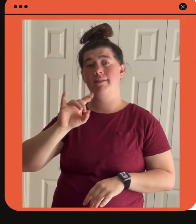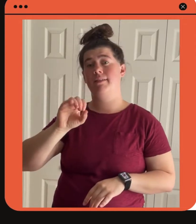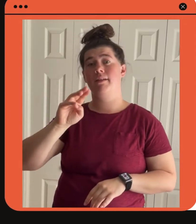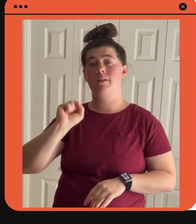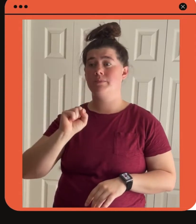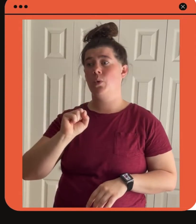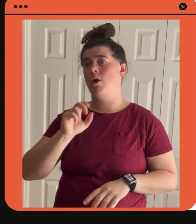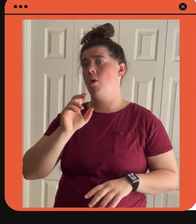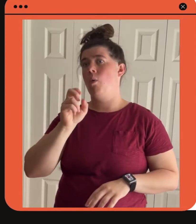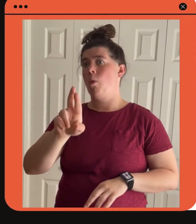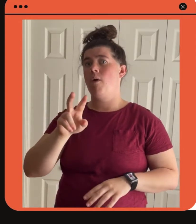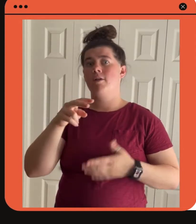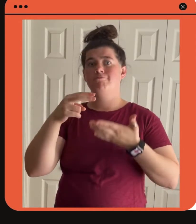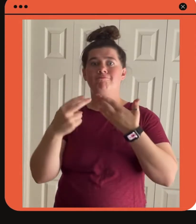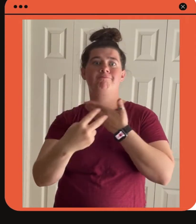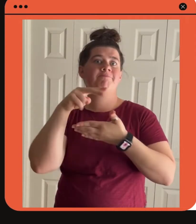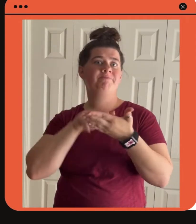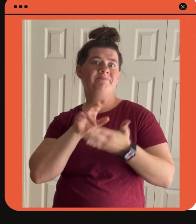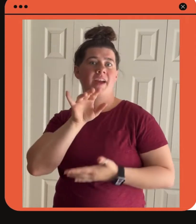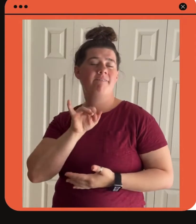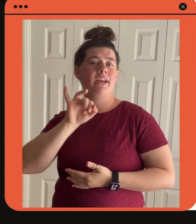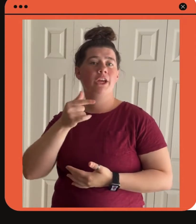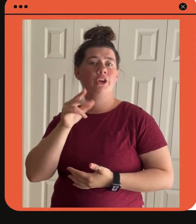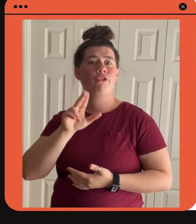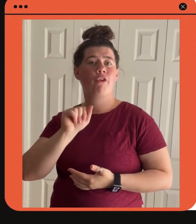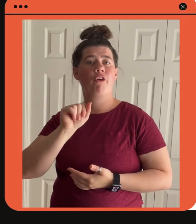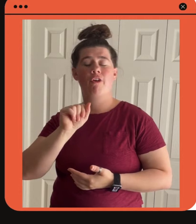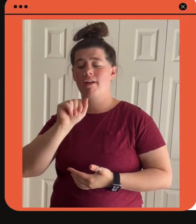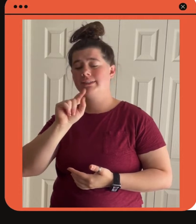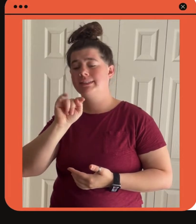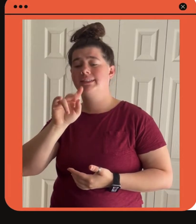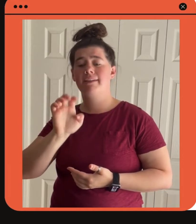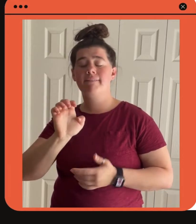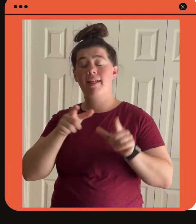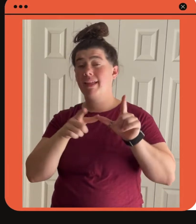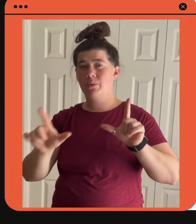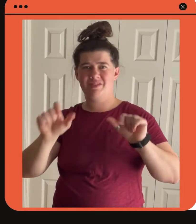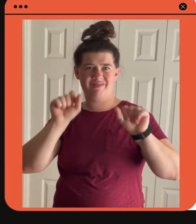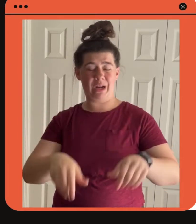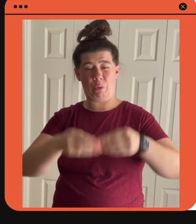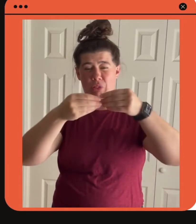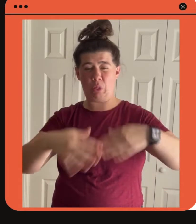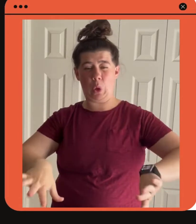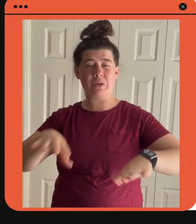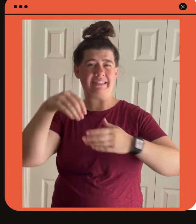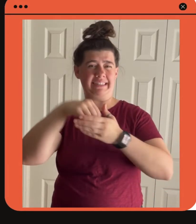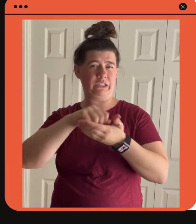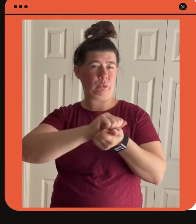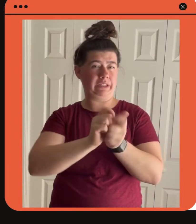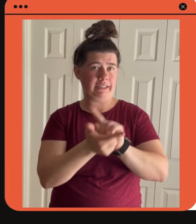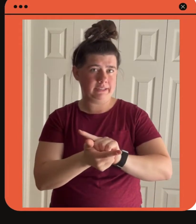sometimes idioms or inferencing and figurative language can get lost in translation.